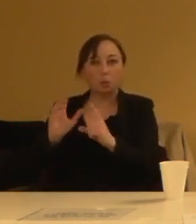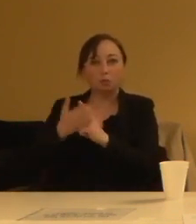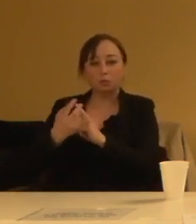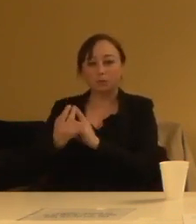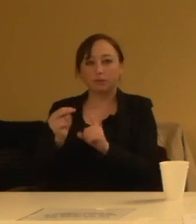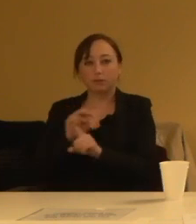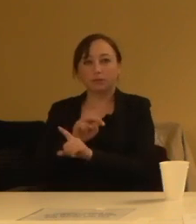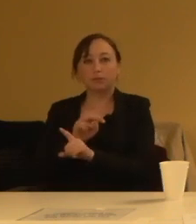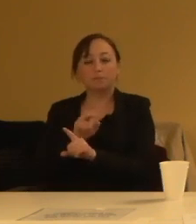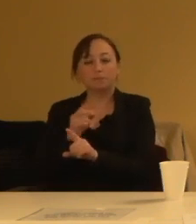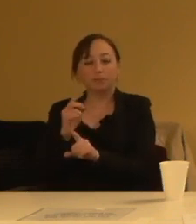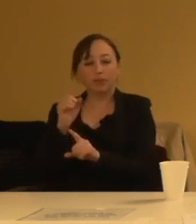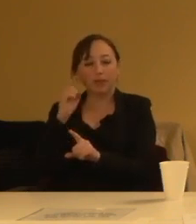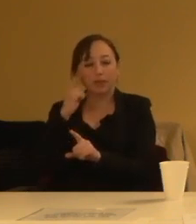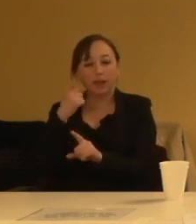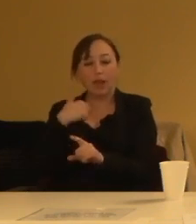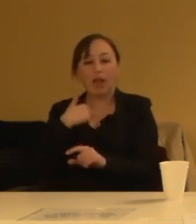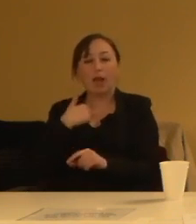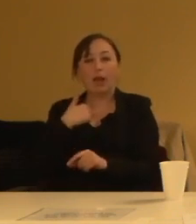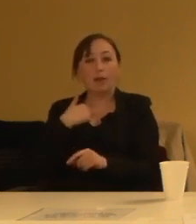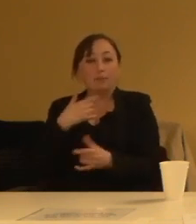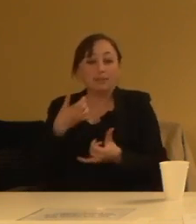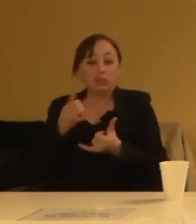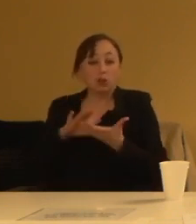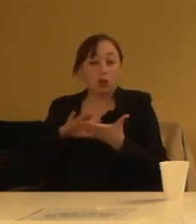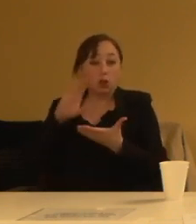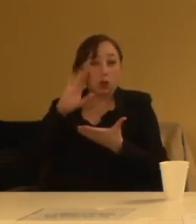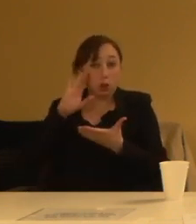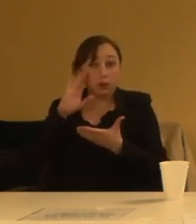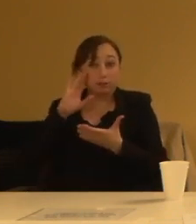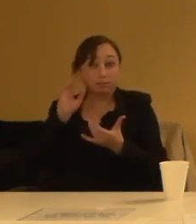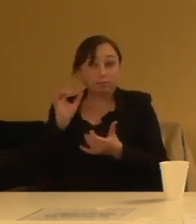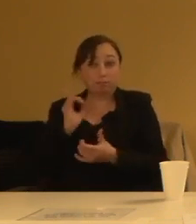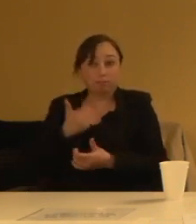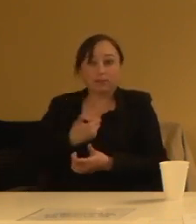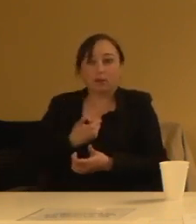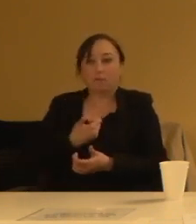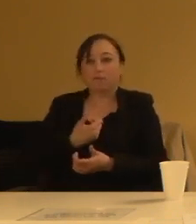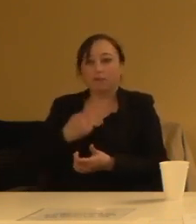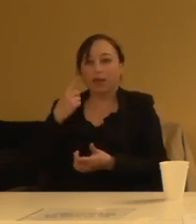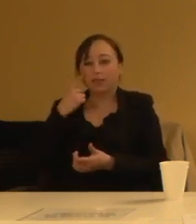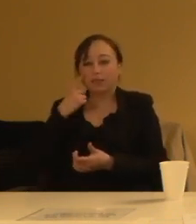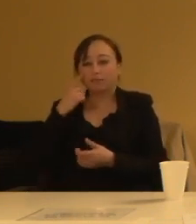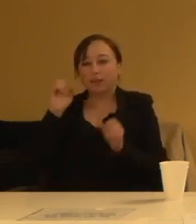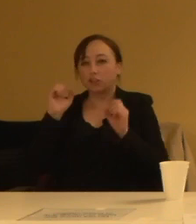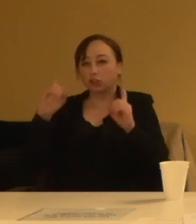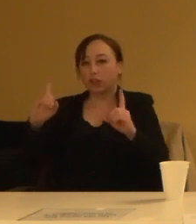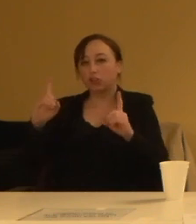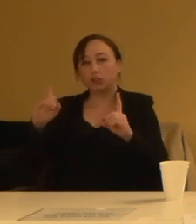I mean, I am certainly still learning how to do this, and I feel like the education part of it never ends.